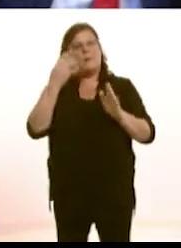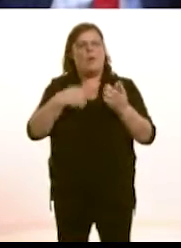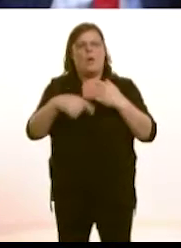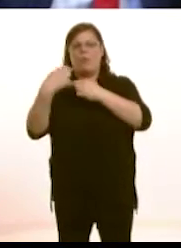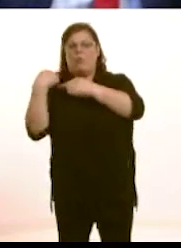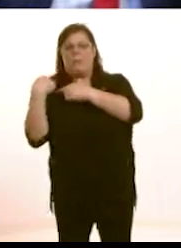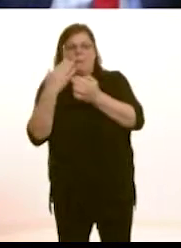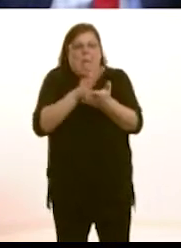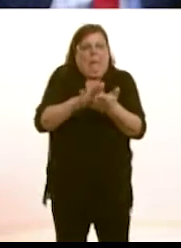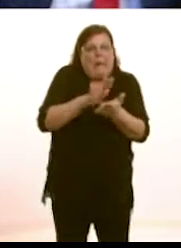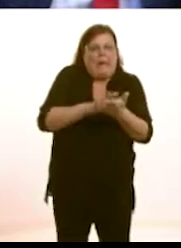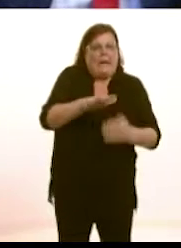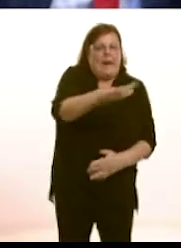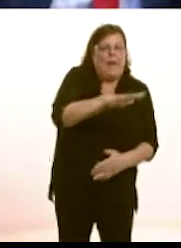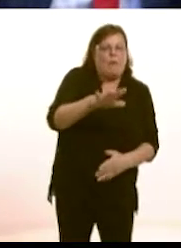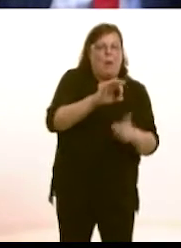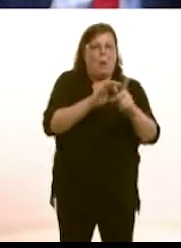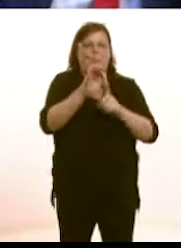It is something that we have been wrestling with, for example, with some of the bigger